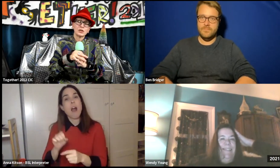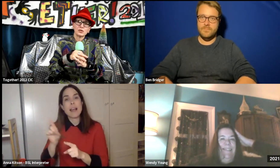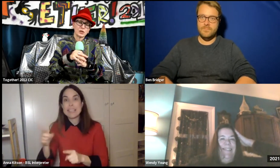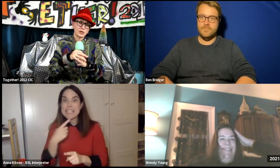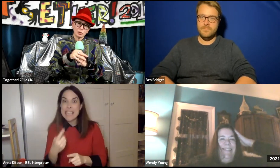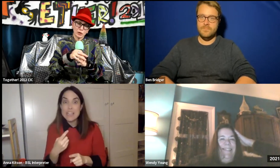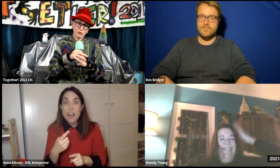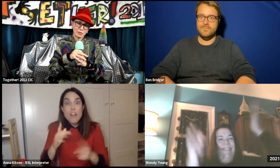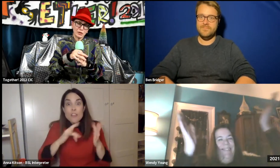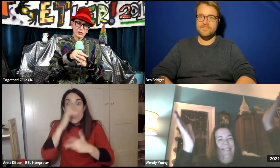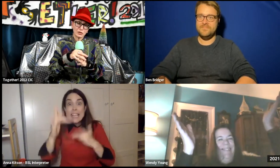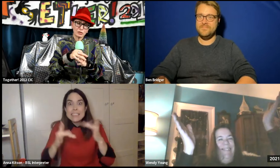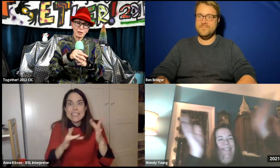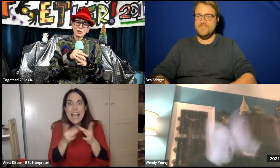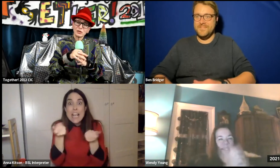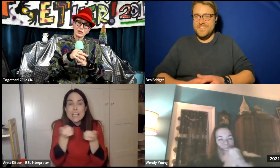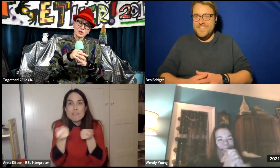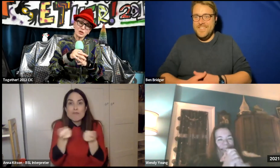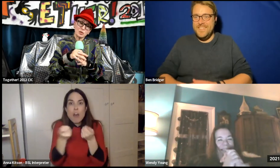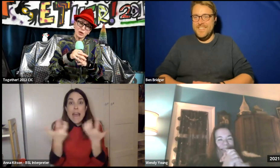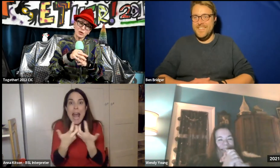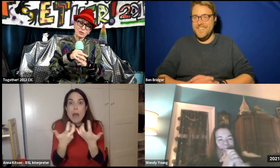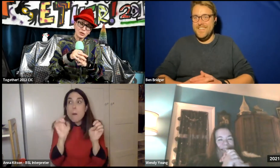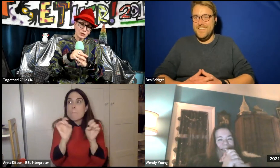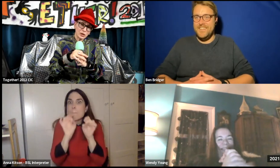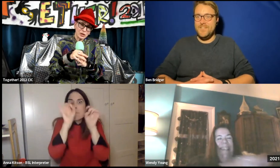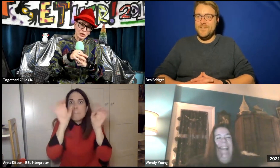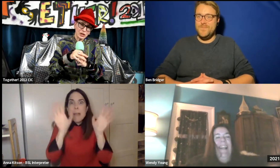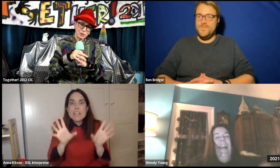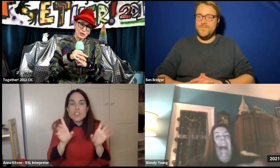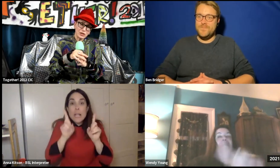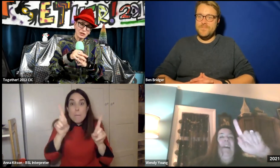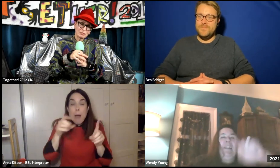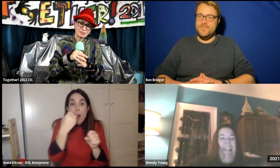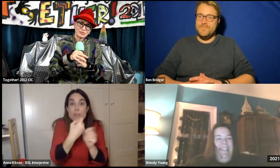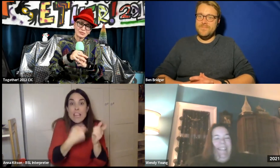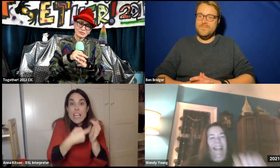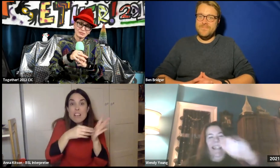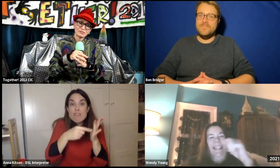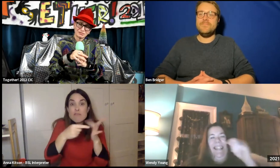infested with Gremlins the Gremlins have even your poem, have you found it.